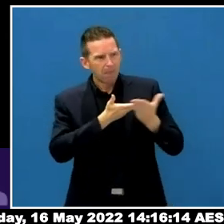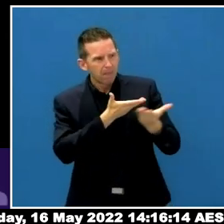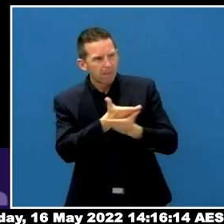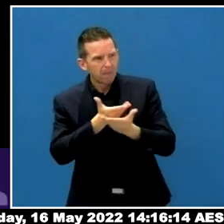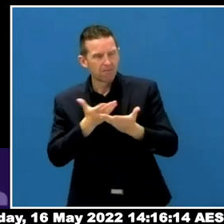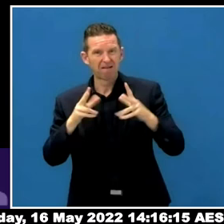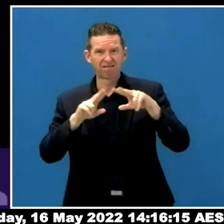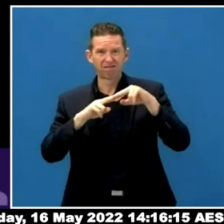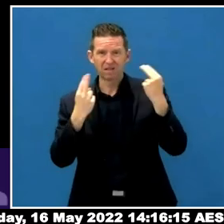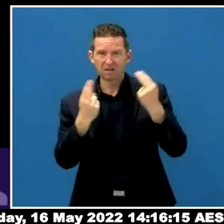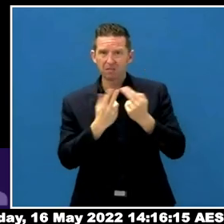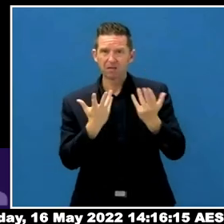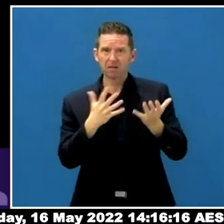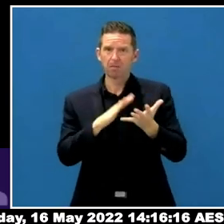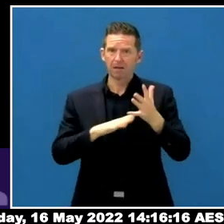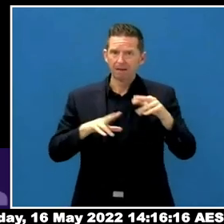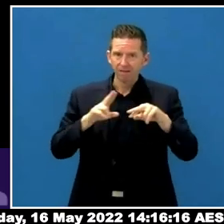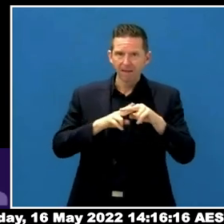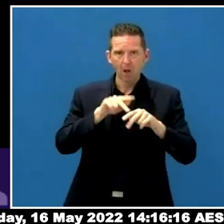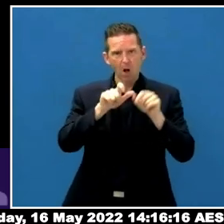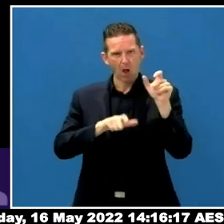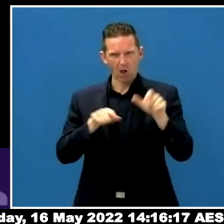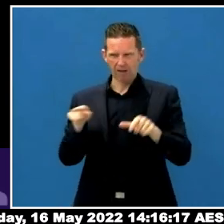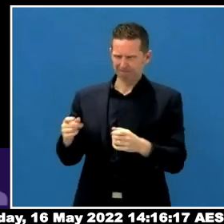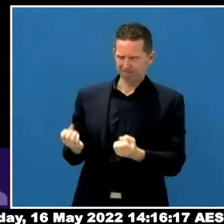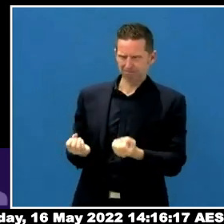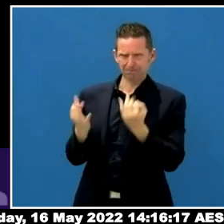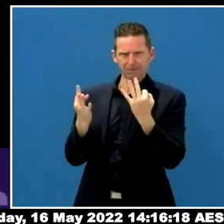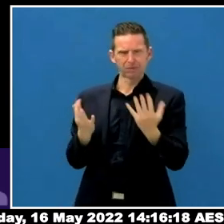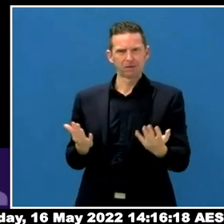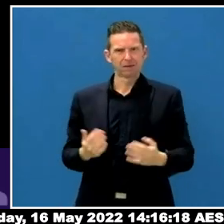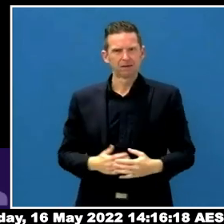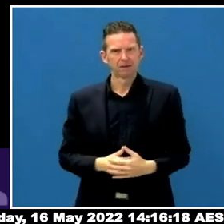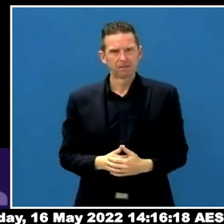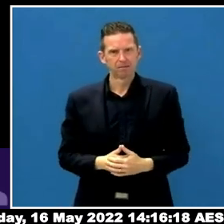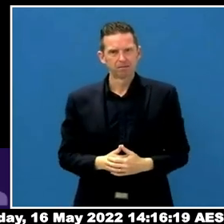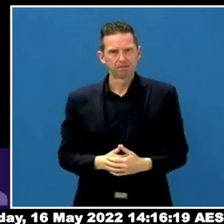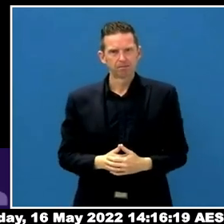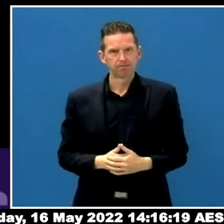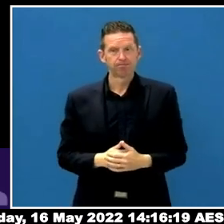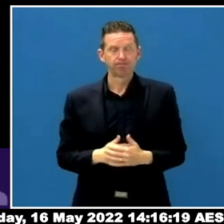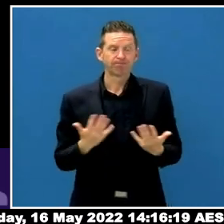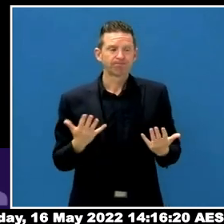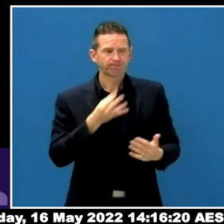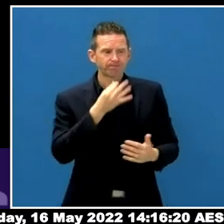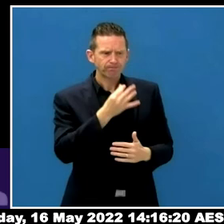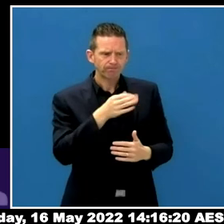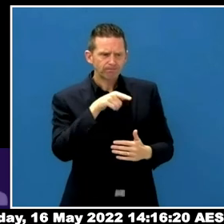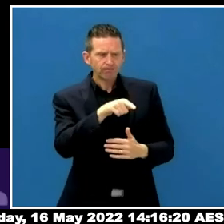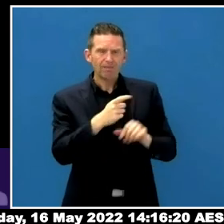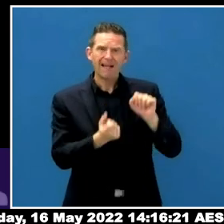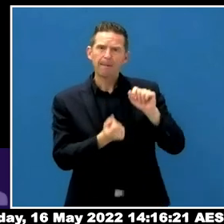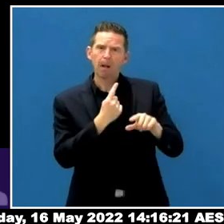In this email, you copy in the human resources manager.